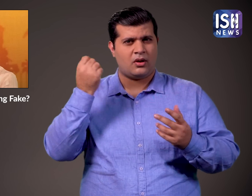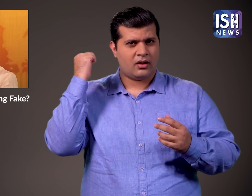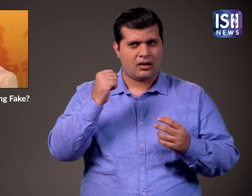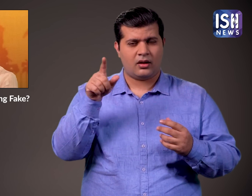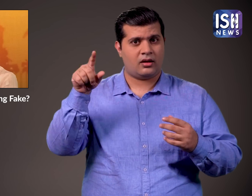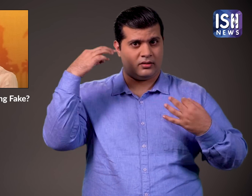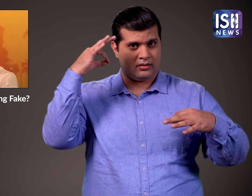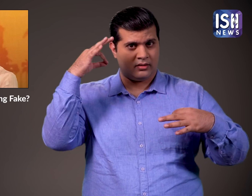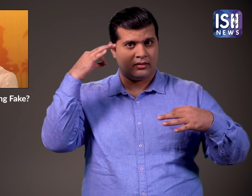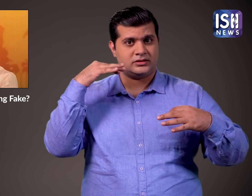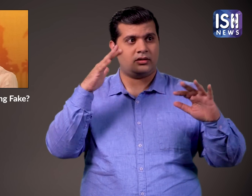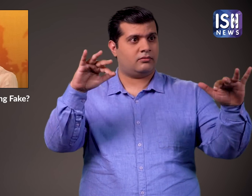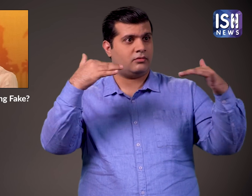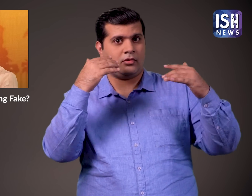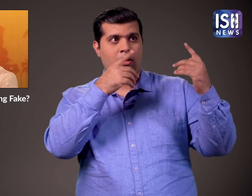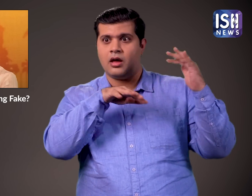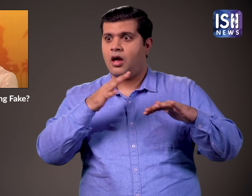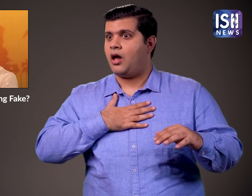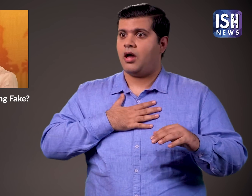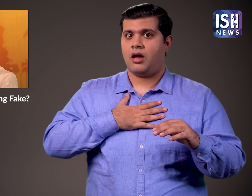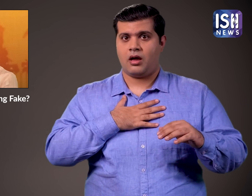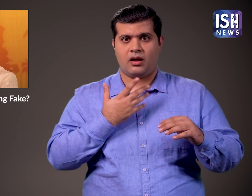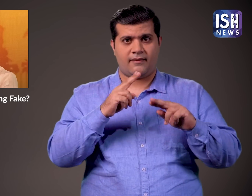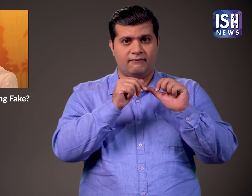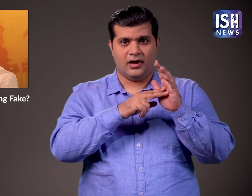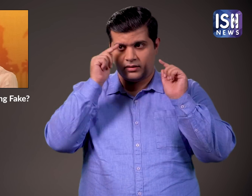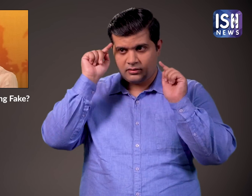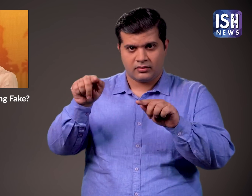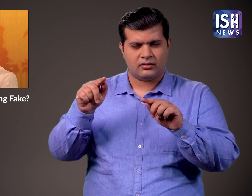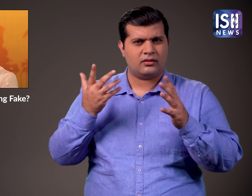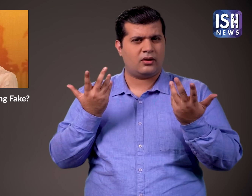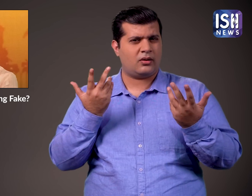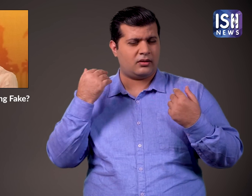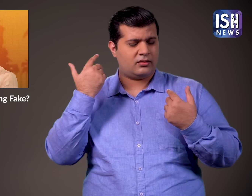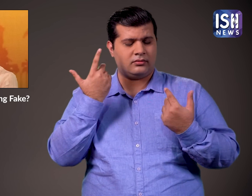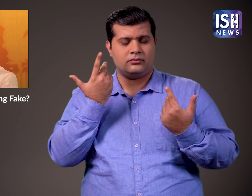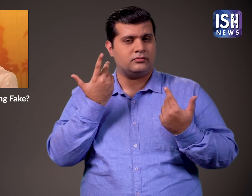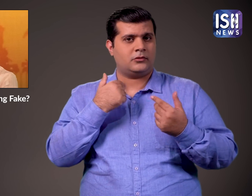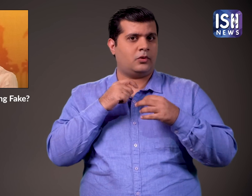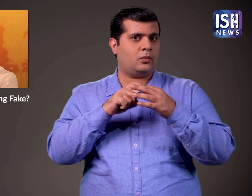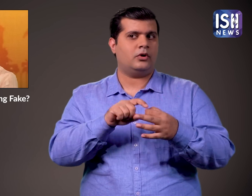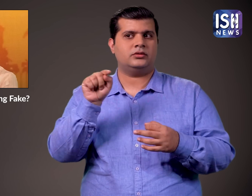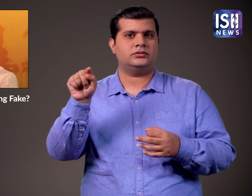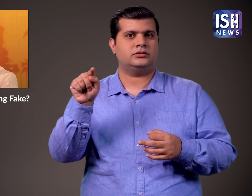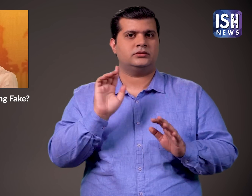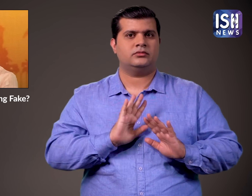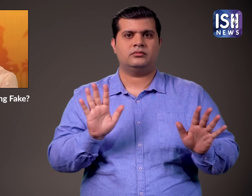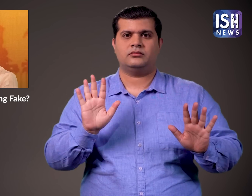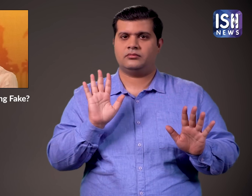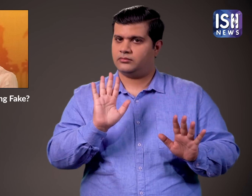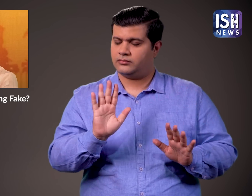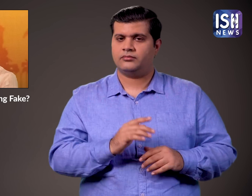Rane questioned if Saif was really stabbed or was he just acting to get his fans' attention.